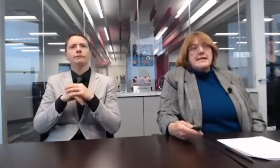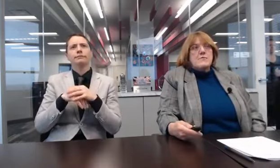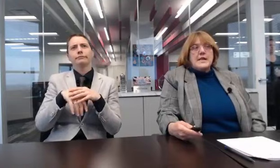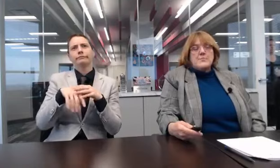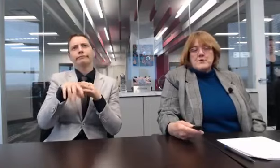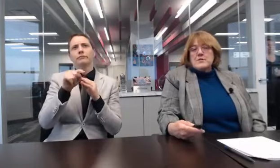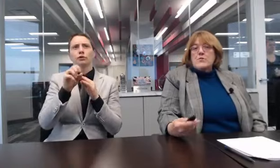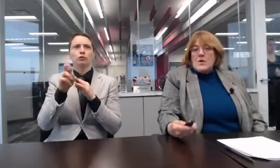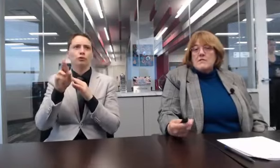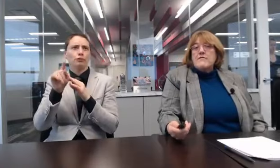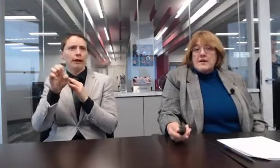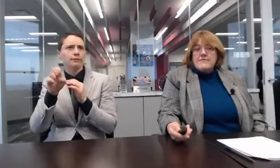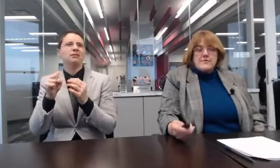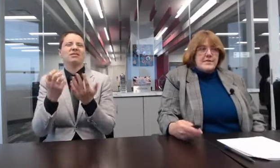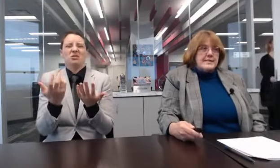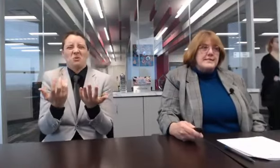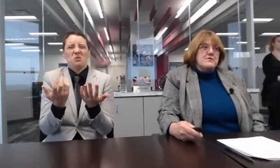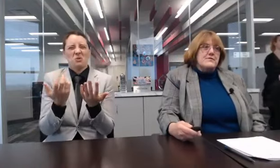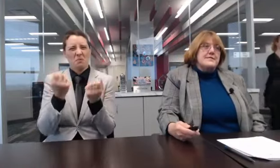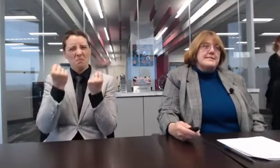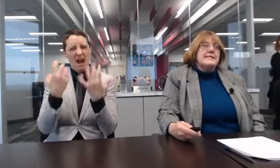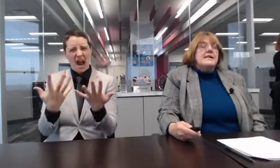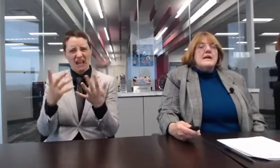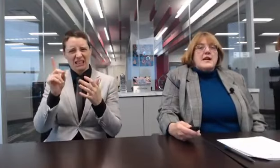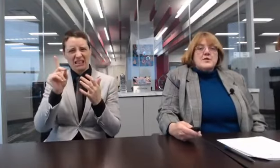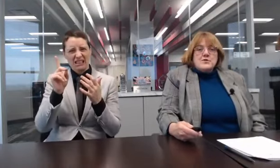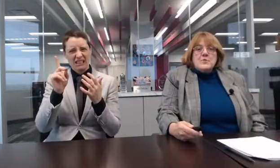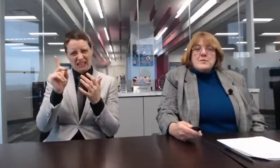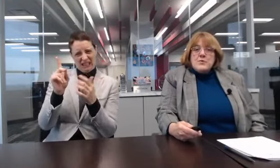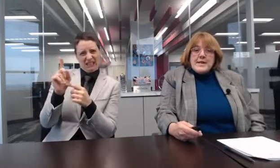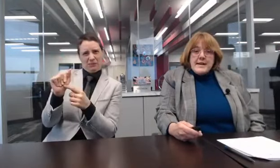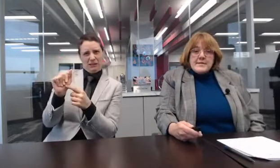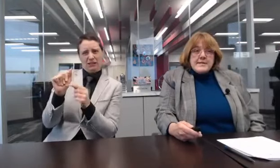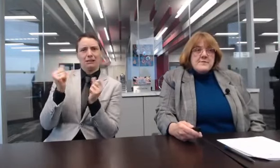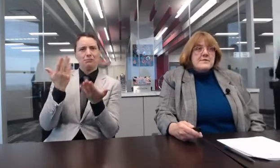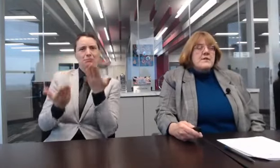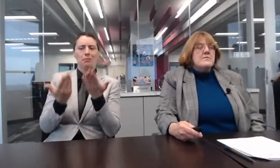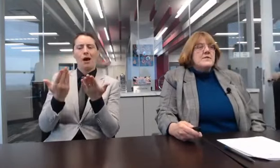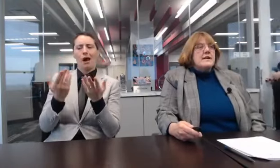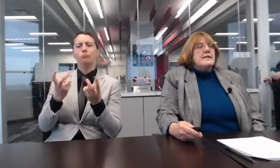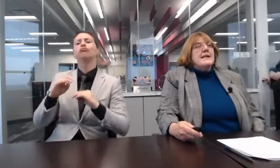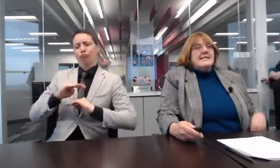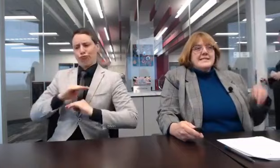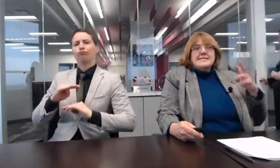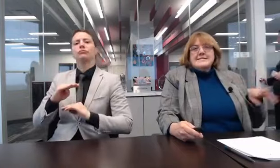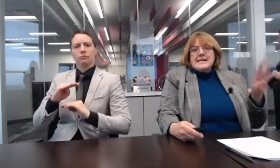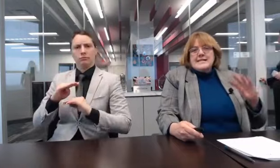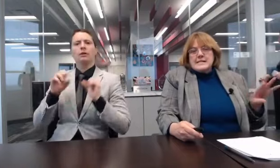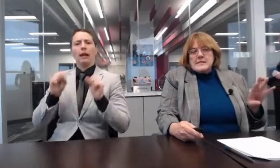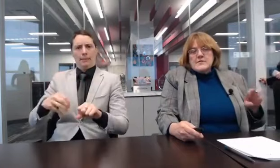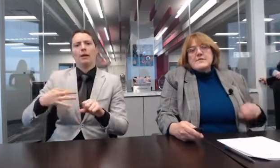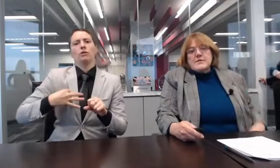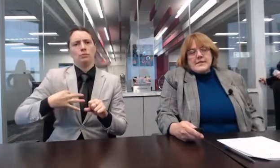that would help you to qualify for DD services. I do want to point out here though, that this is not an exclusive list.